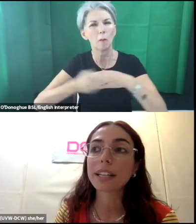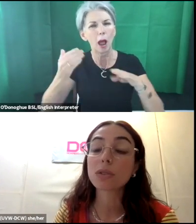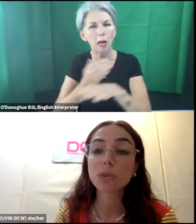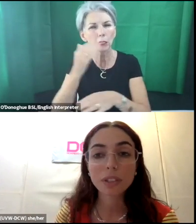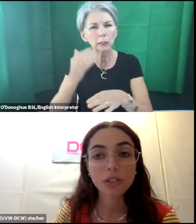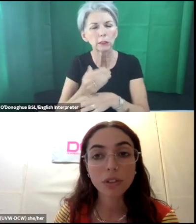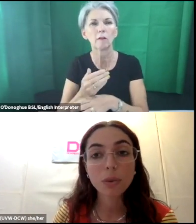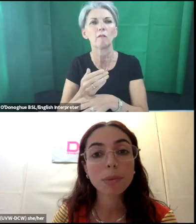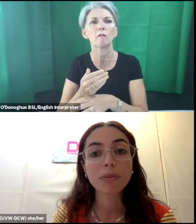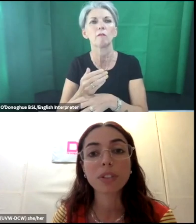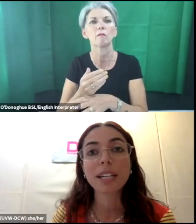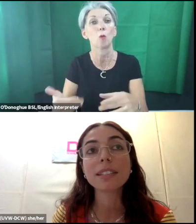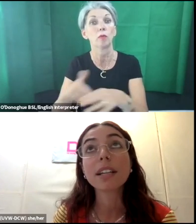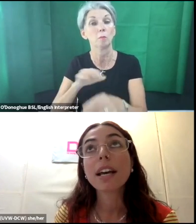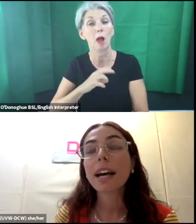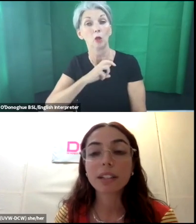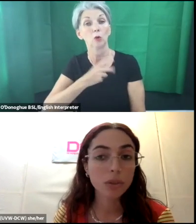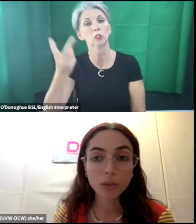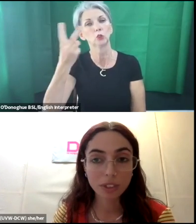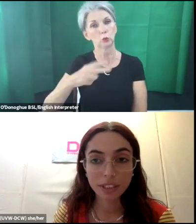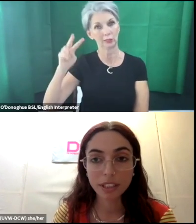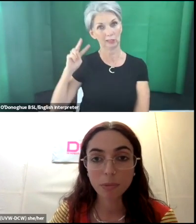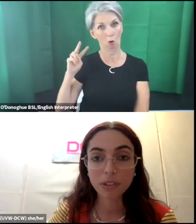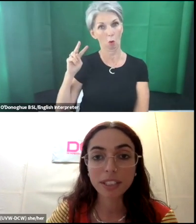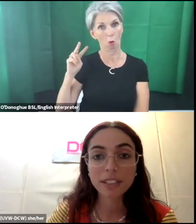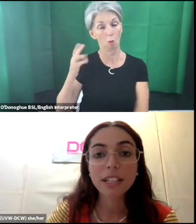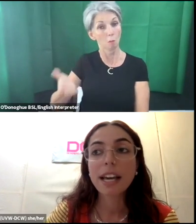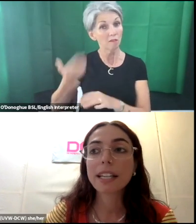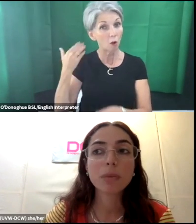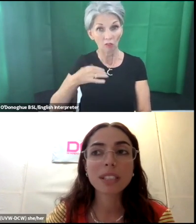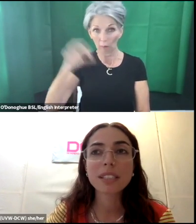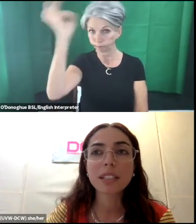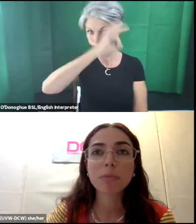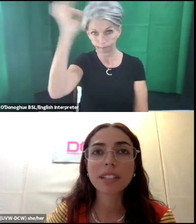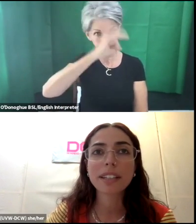two years ago, before that I had no union experience and it wasn't something